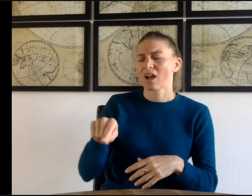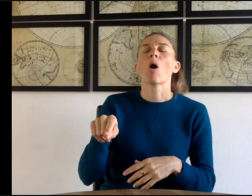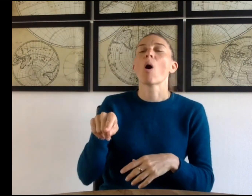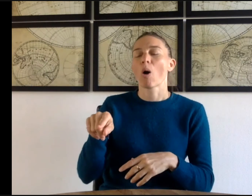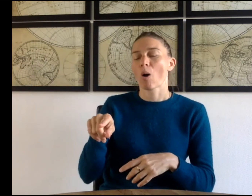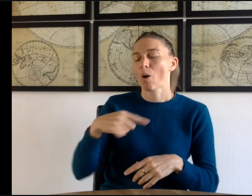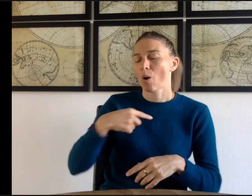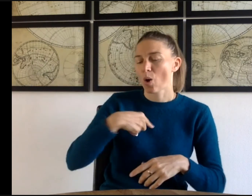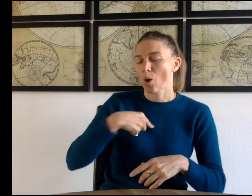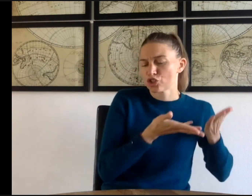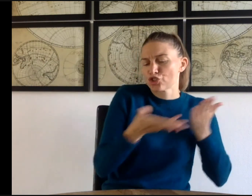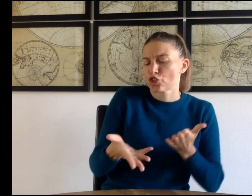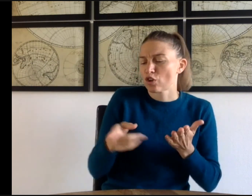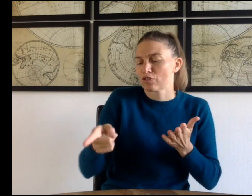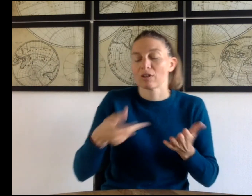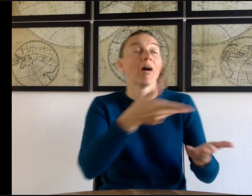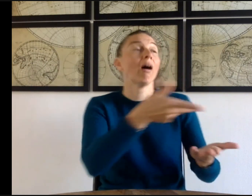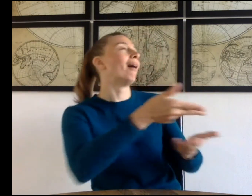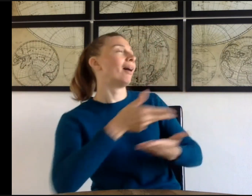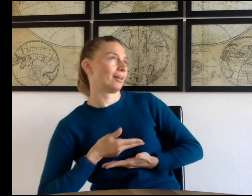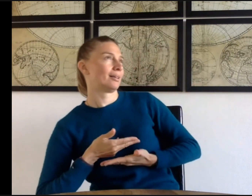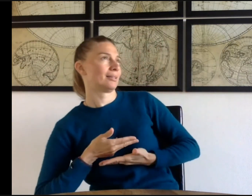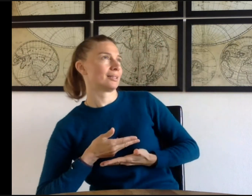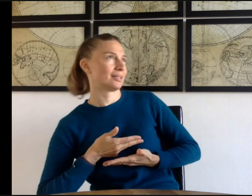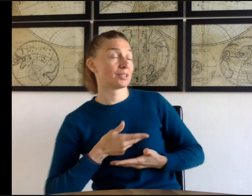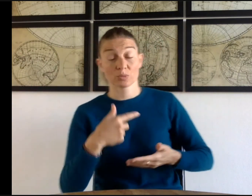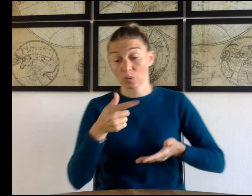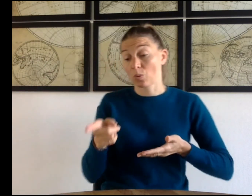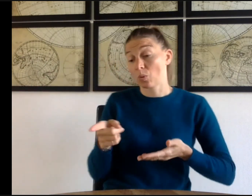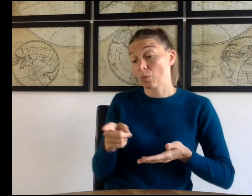So they need help, we are seen as the people,